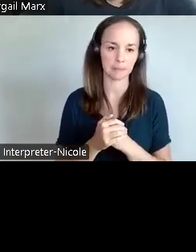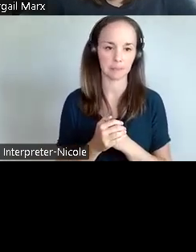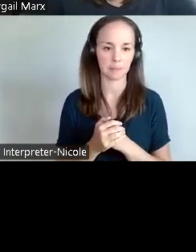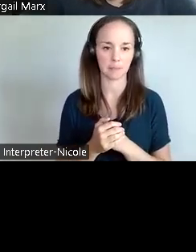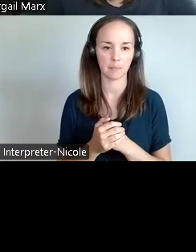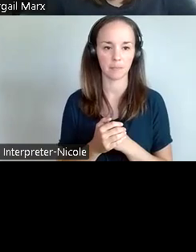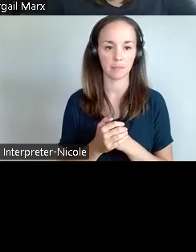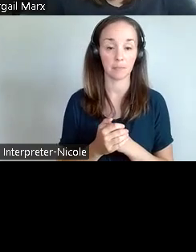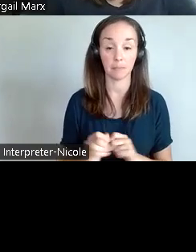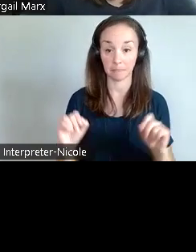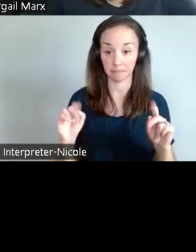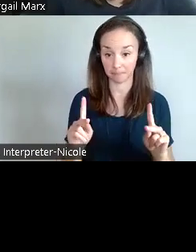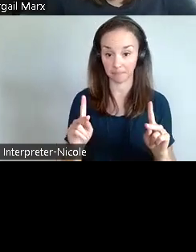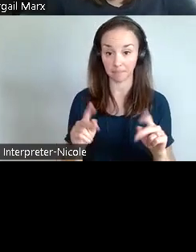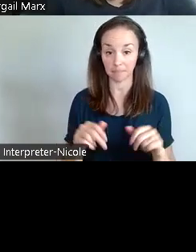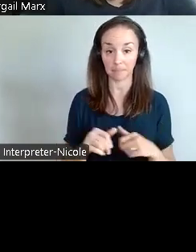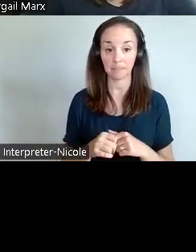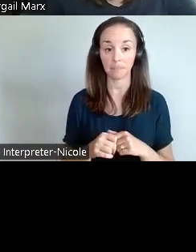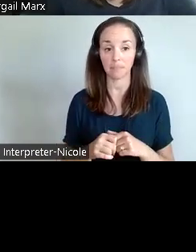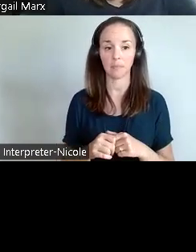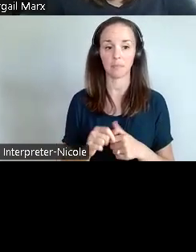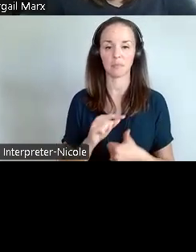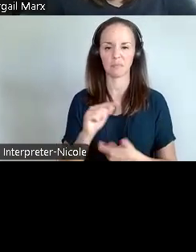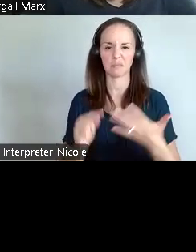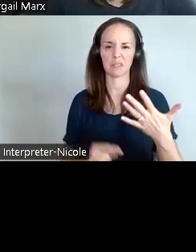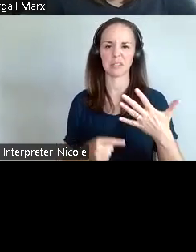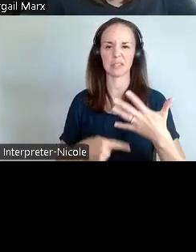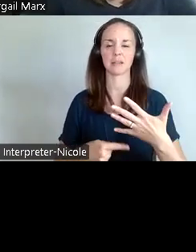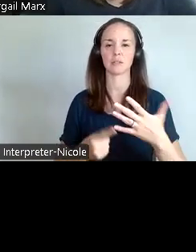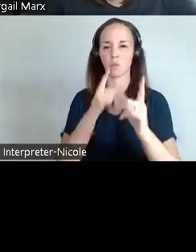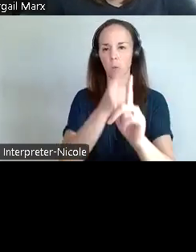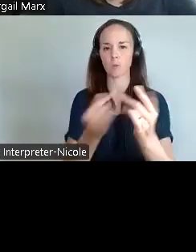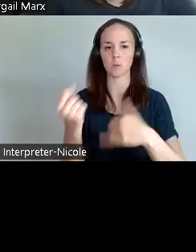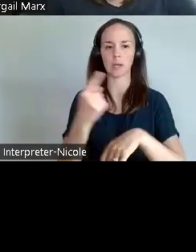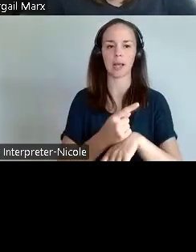So we're going to go over the basics, what is assistive technology and AAC.